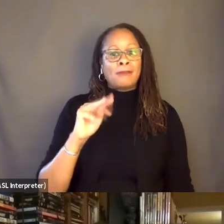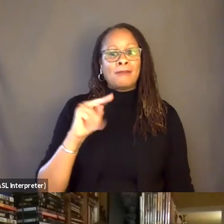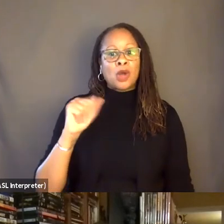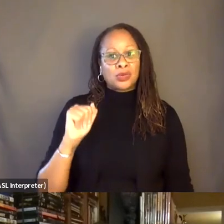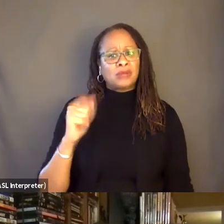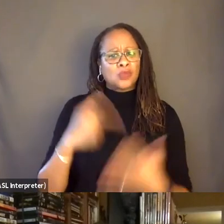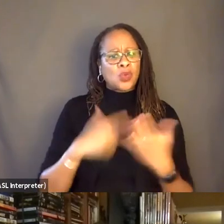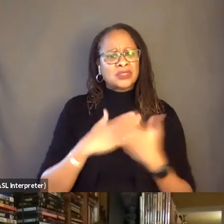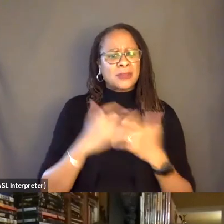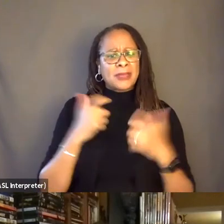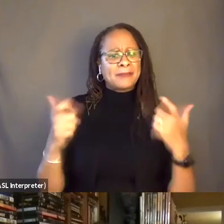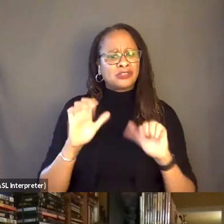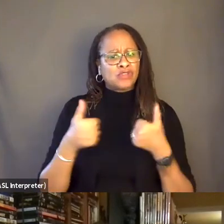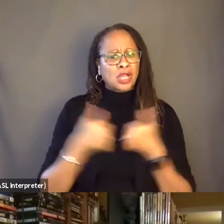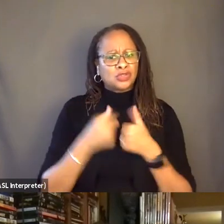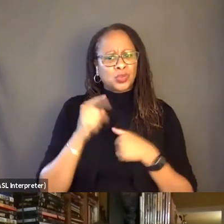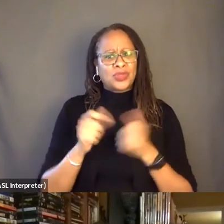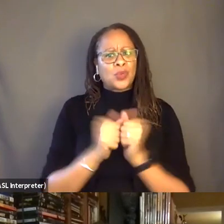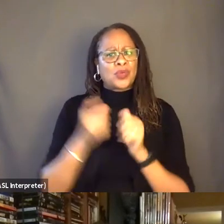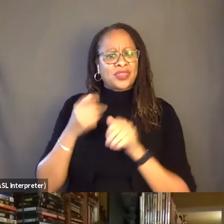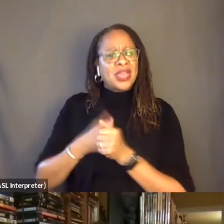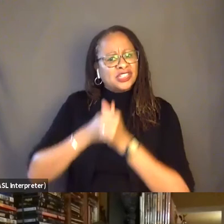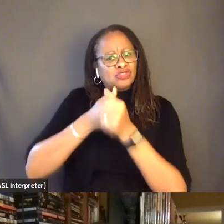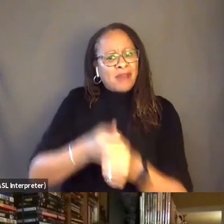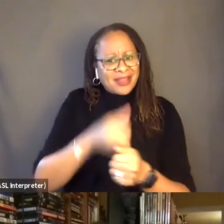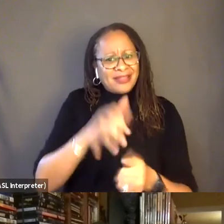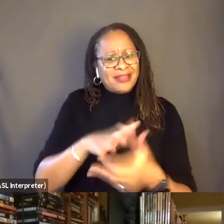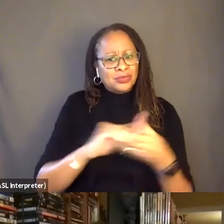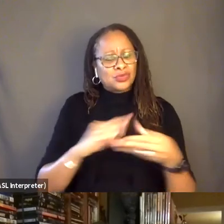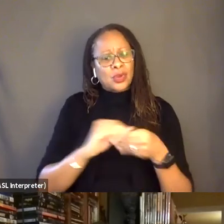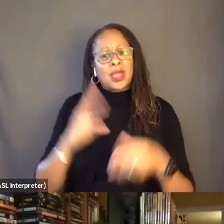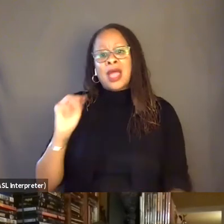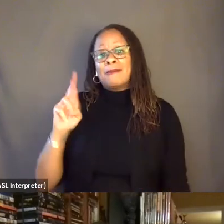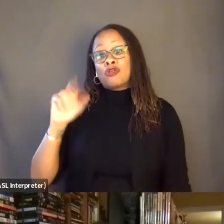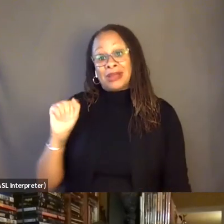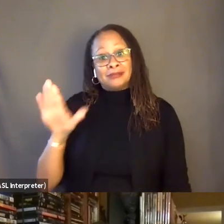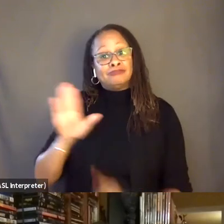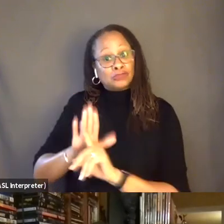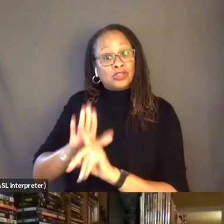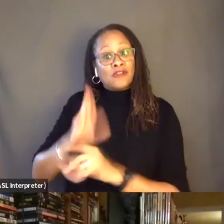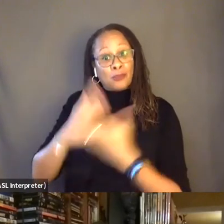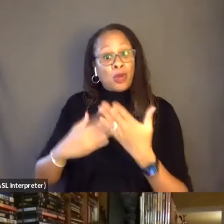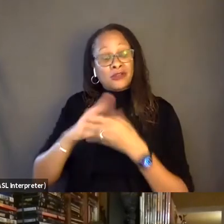for you in terms of tracking the story? Maria is part of the story, not all of it. There are others.